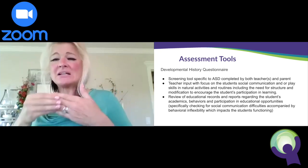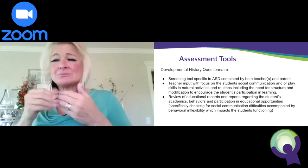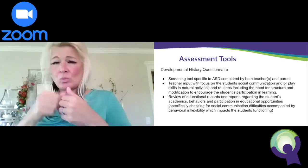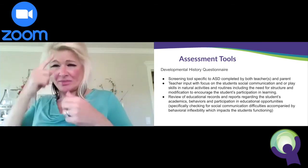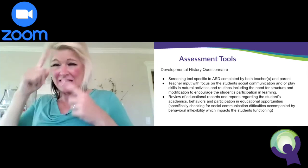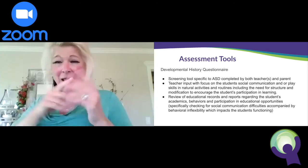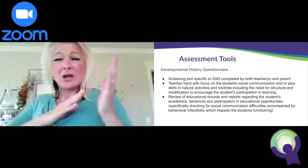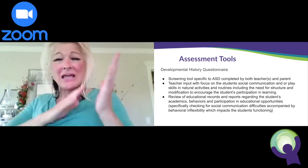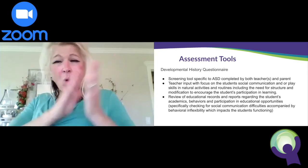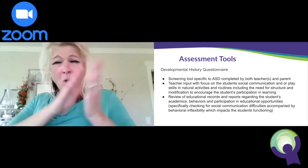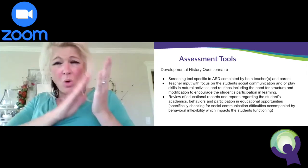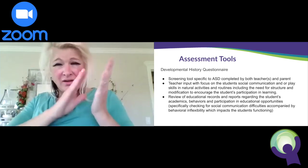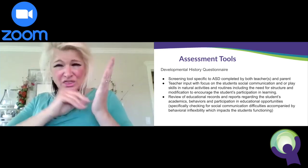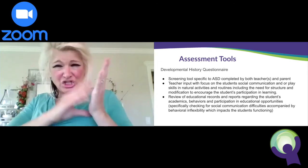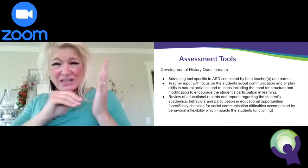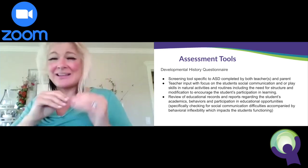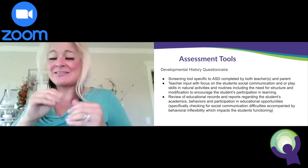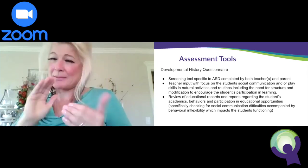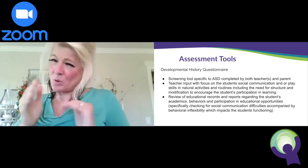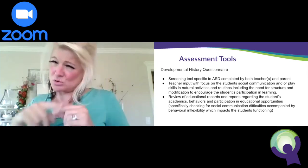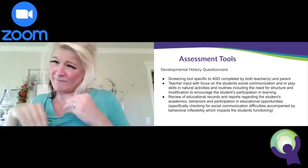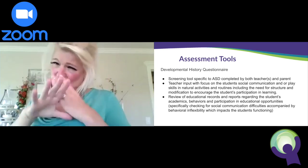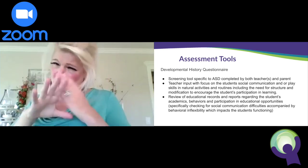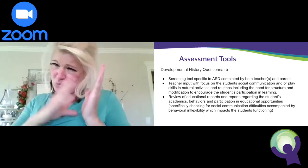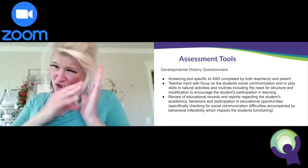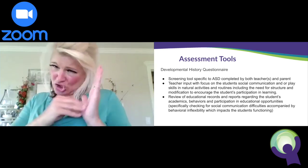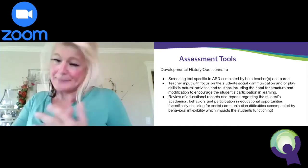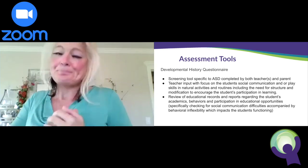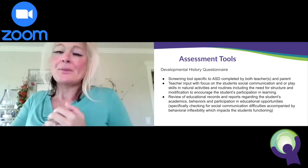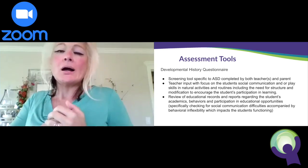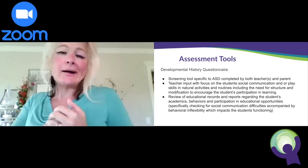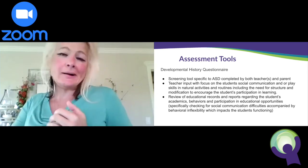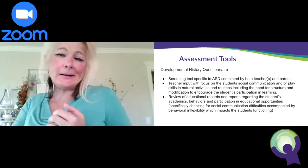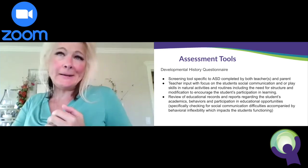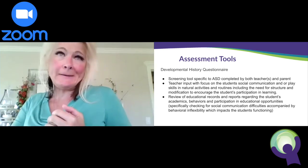their parents involvement..it's leading one-on-one learning is